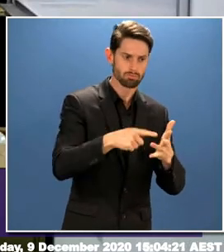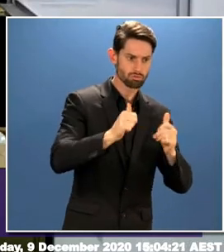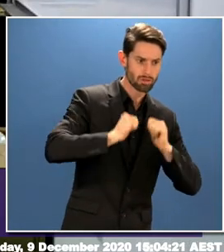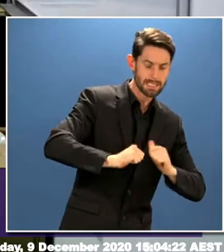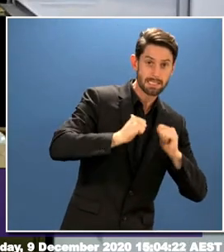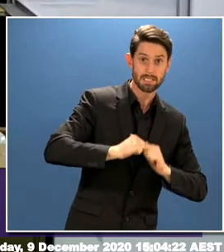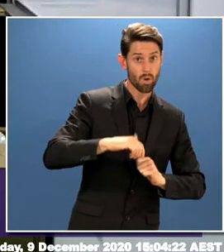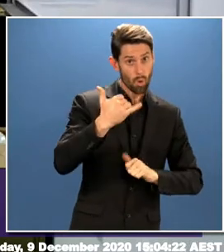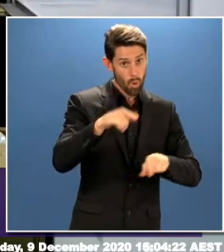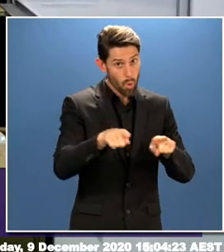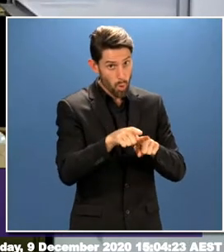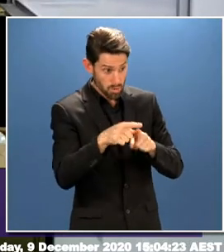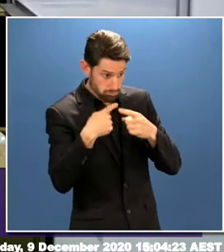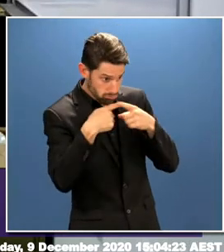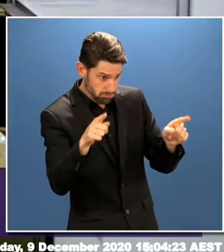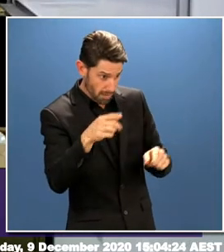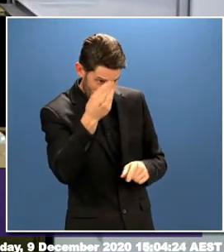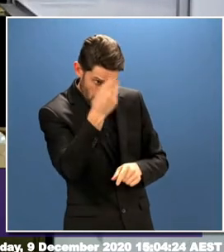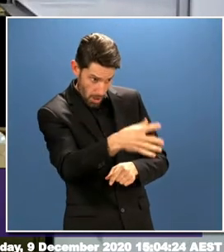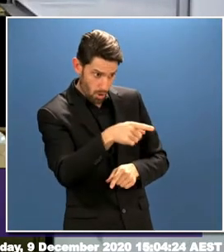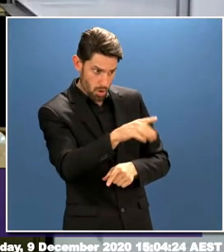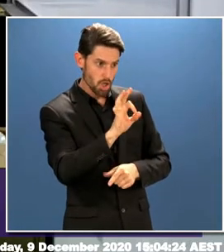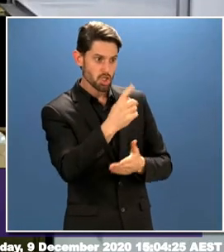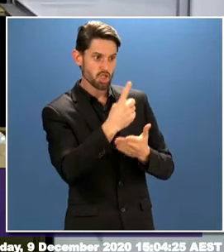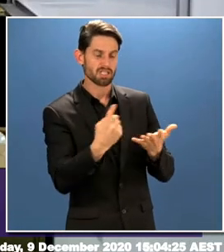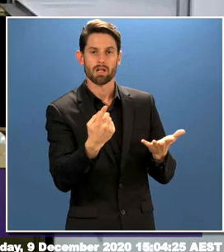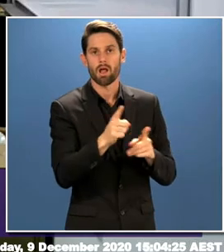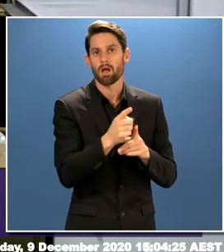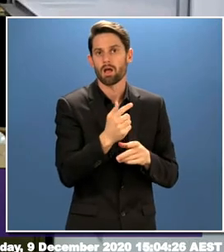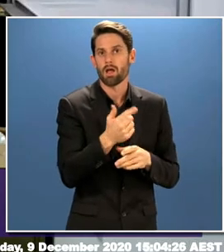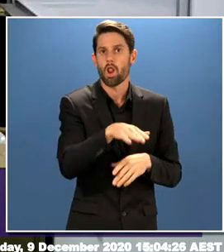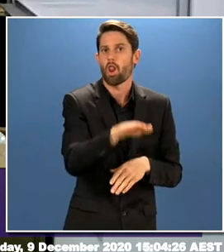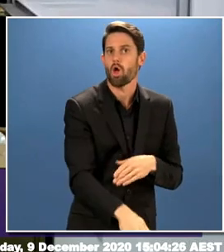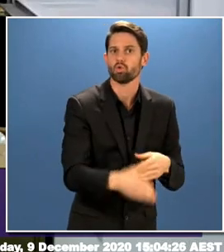that, you know, not only work but you can have careers. There are really important stuff. So this isn't happening.